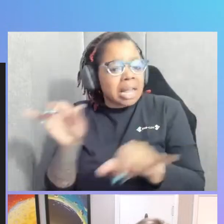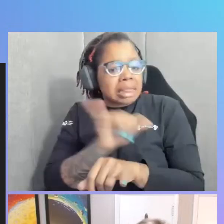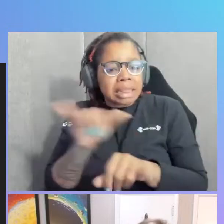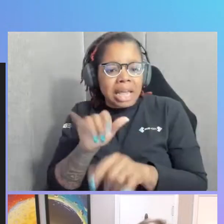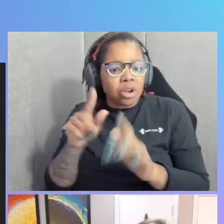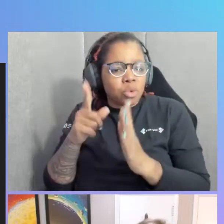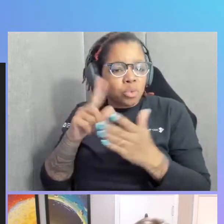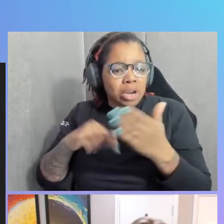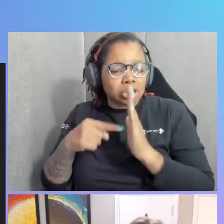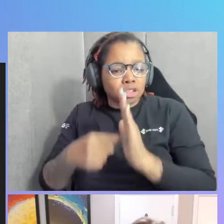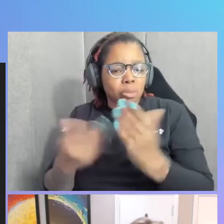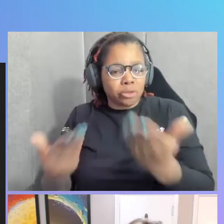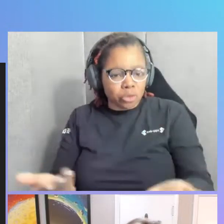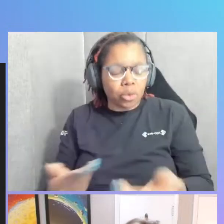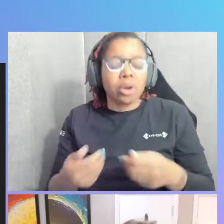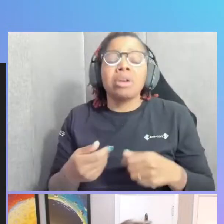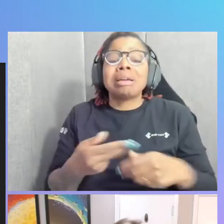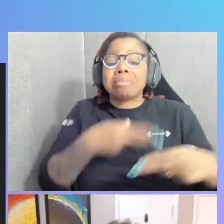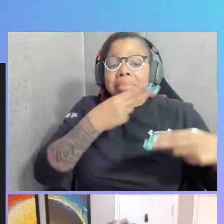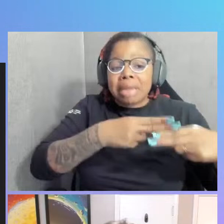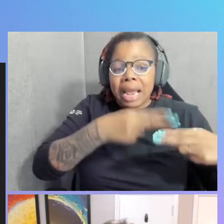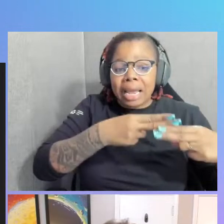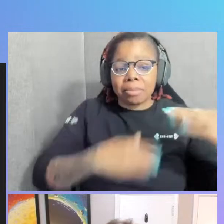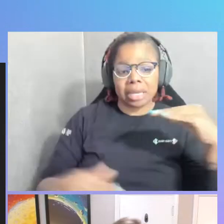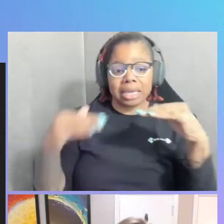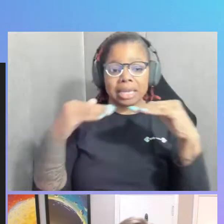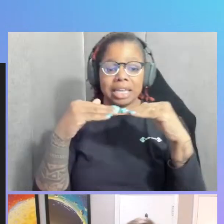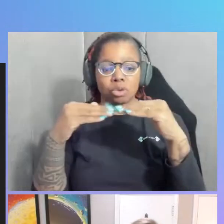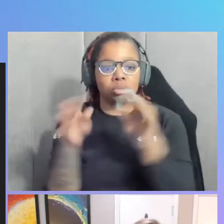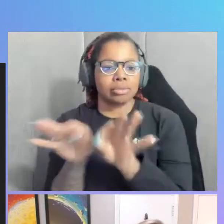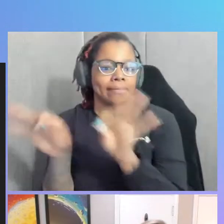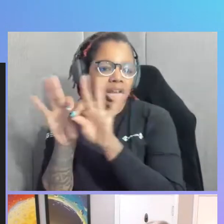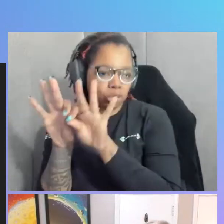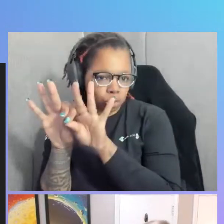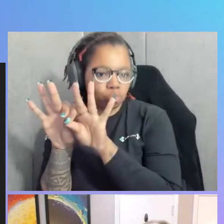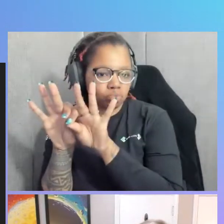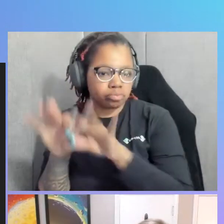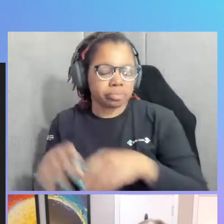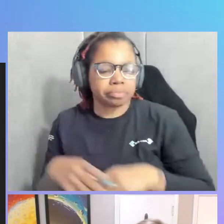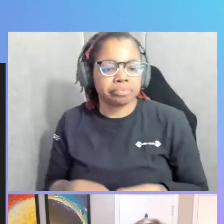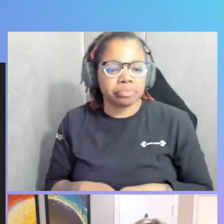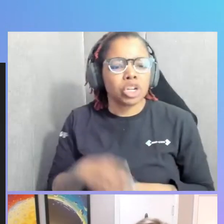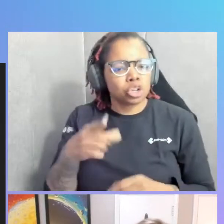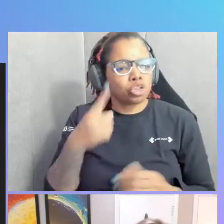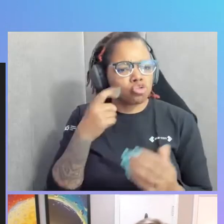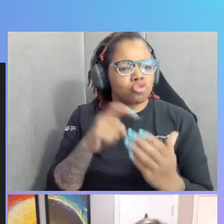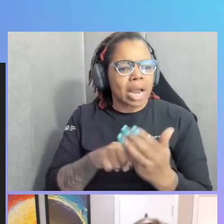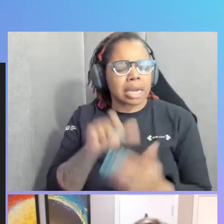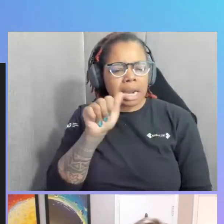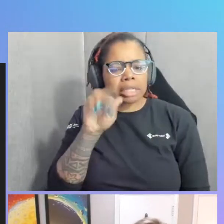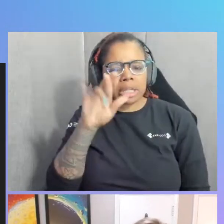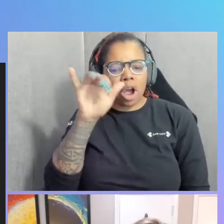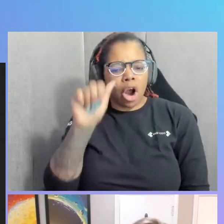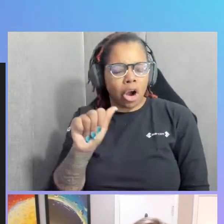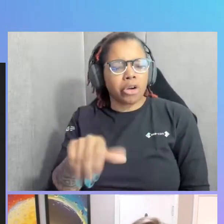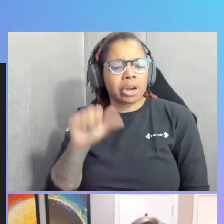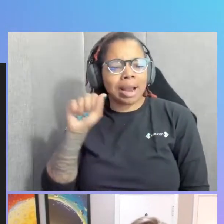have attribute name equals some value and you can recognize the